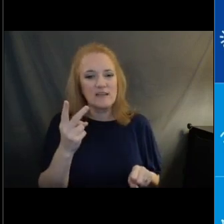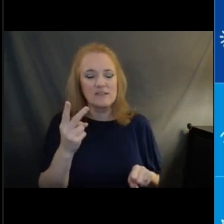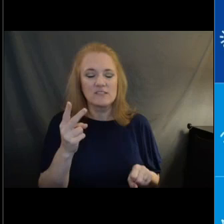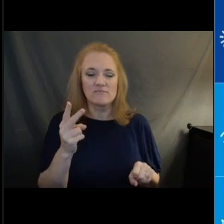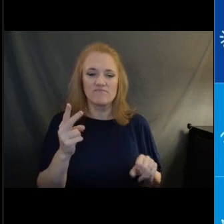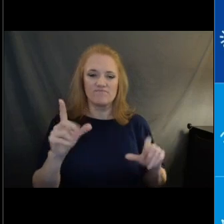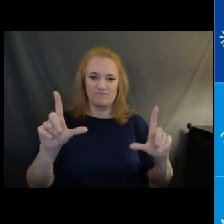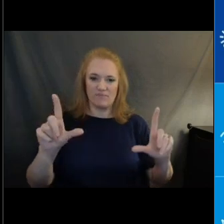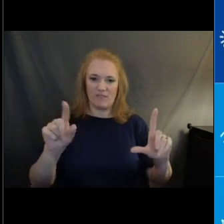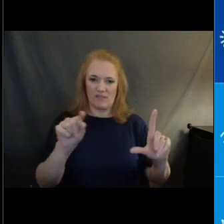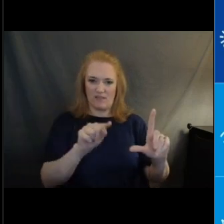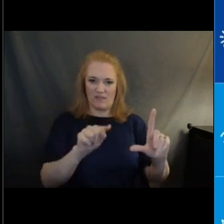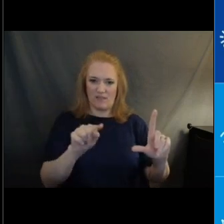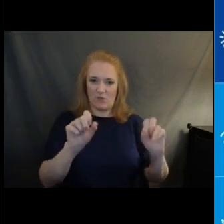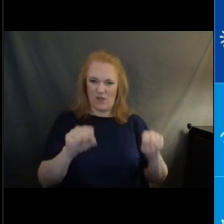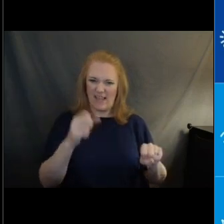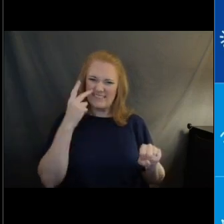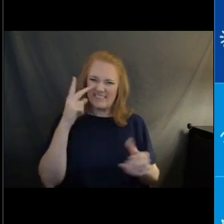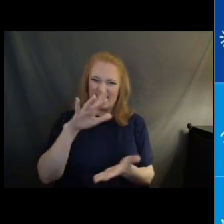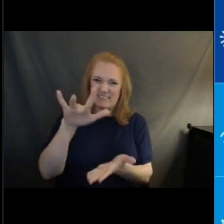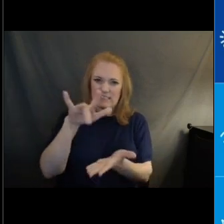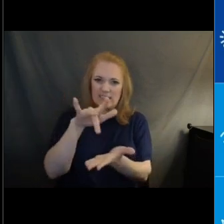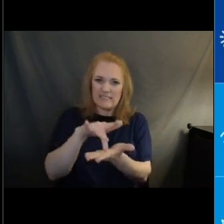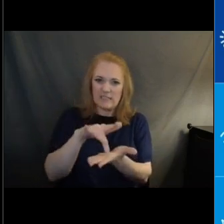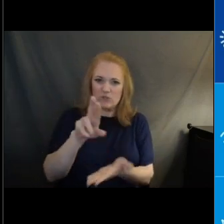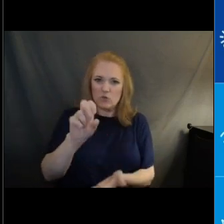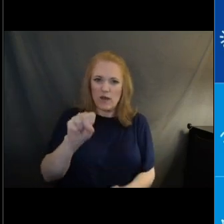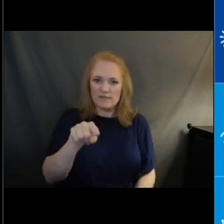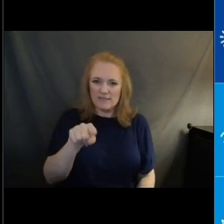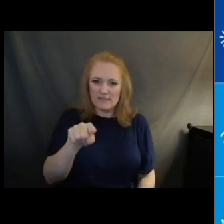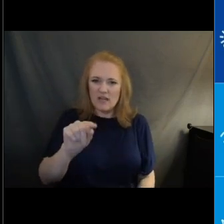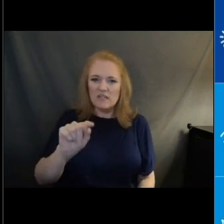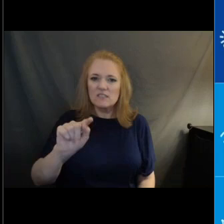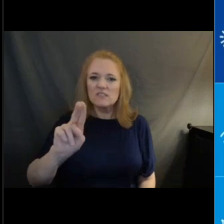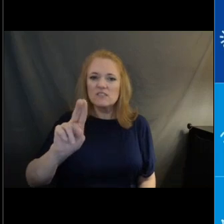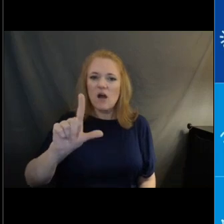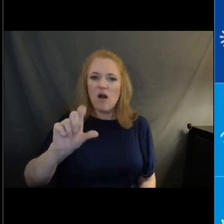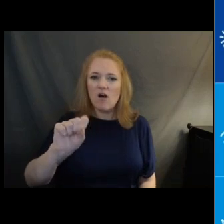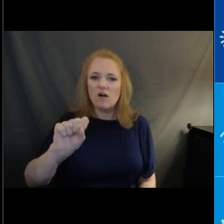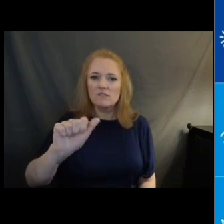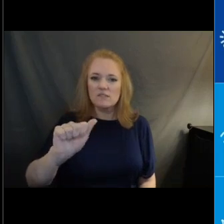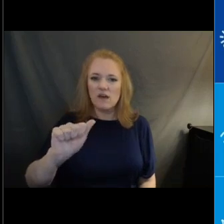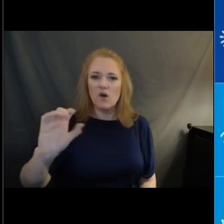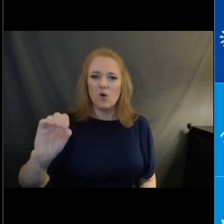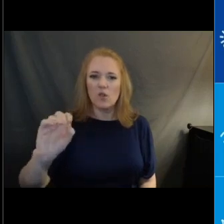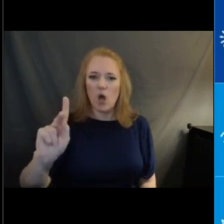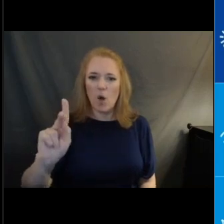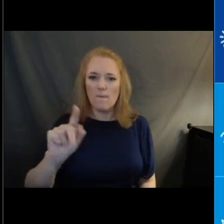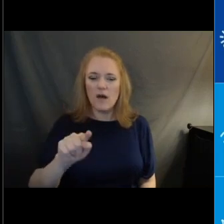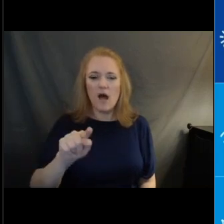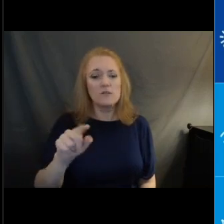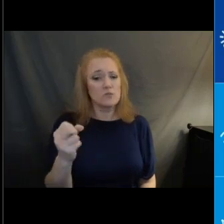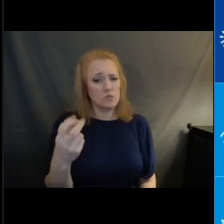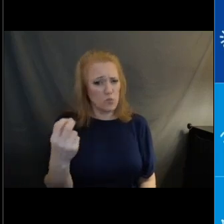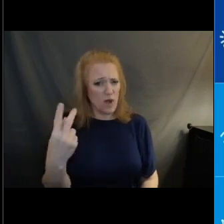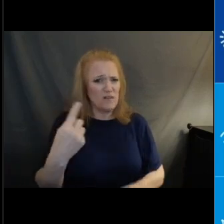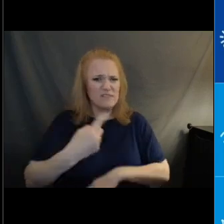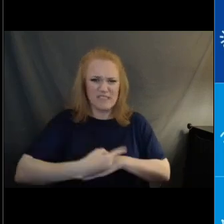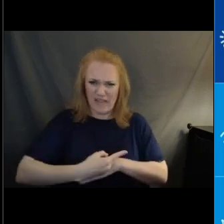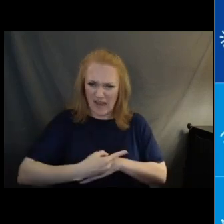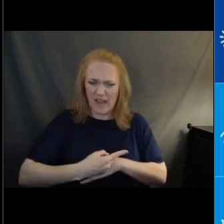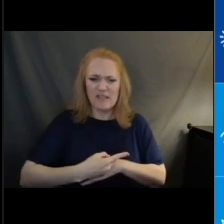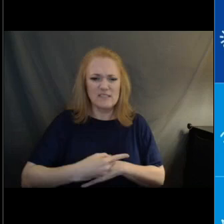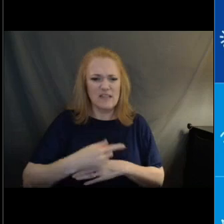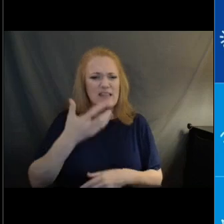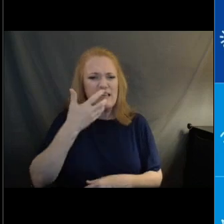activity there in the central U.S. Tulsa, 12 days out of the summer where heat rises to the point